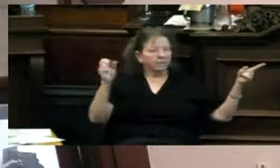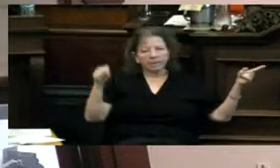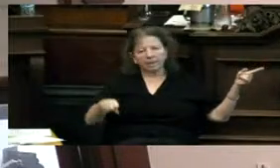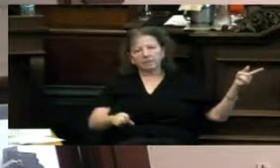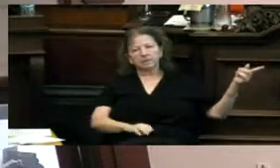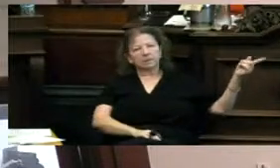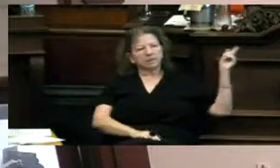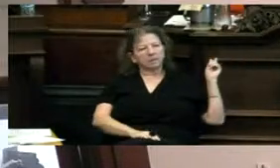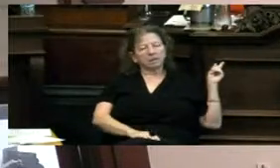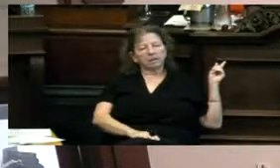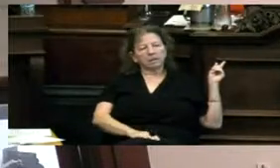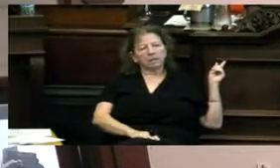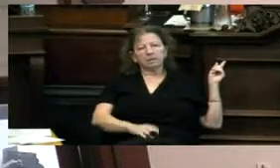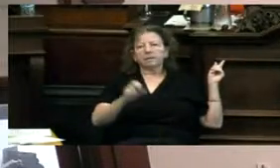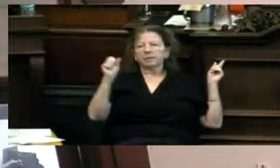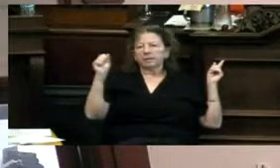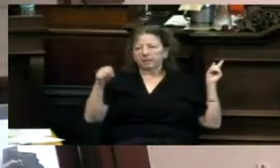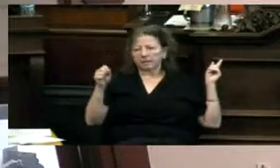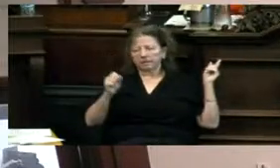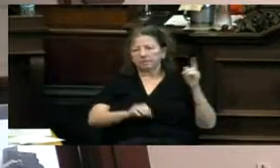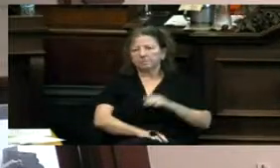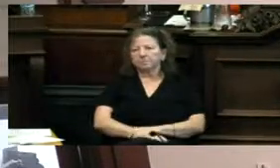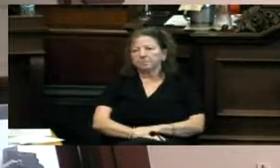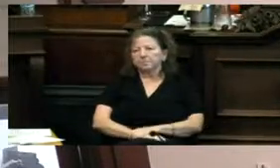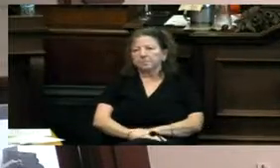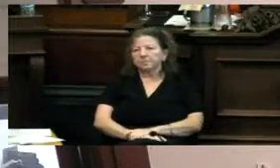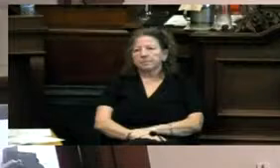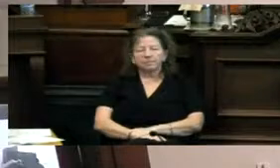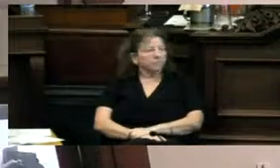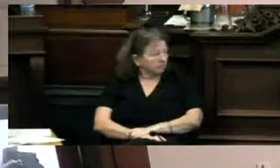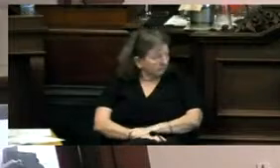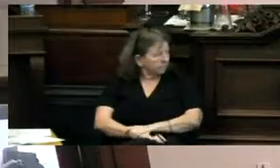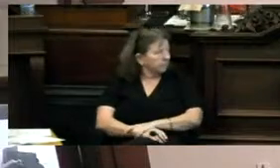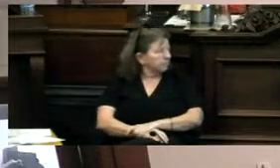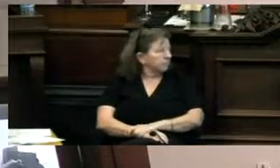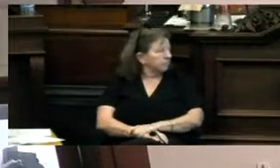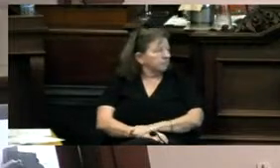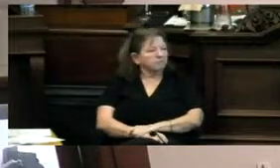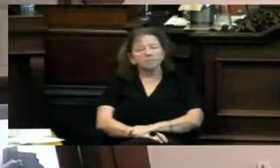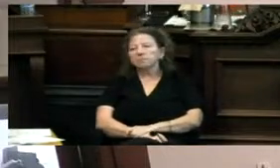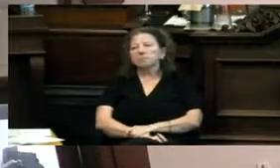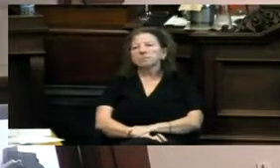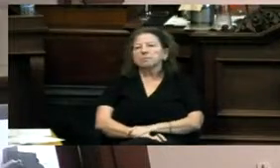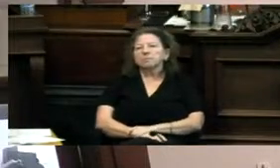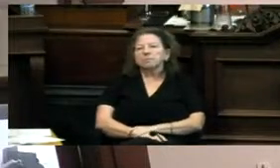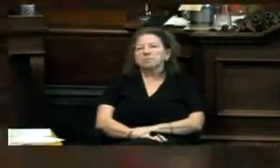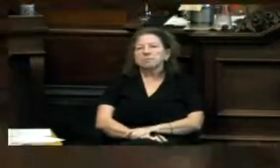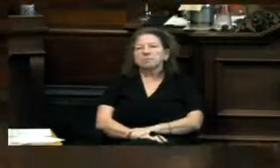Absolutely. Council member. Smith. Yes. Vice president. Harris. Yes. President.